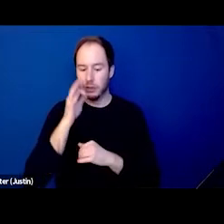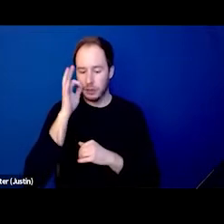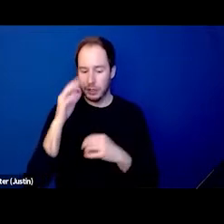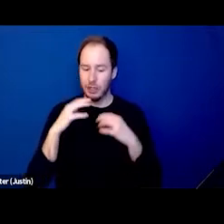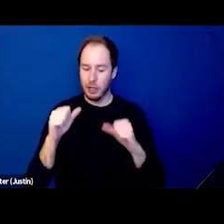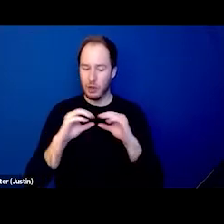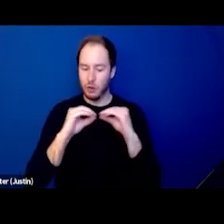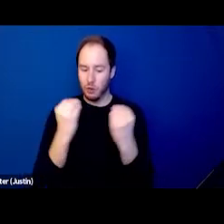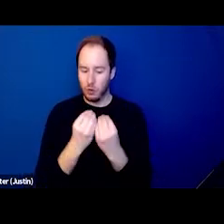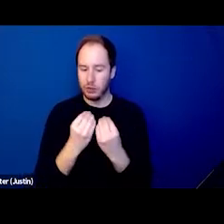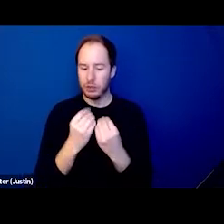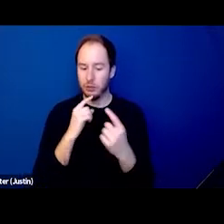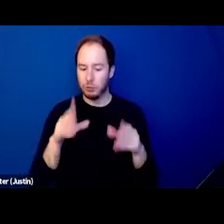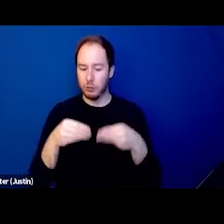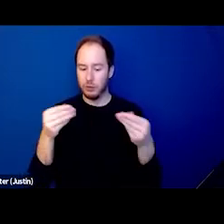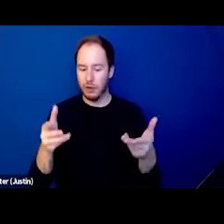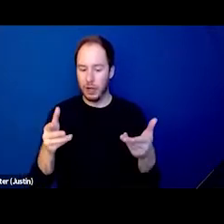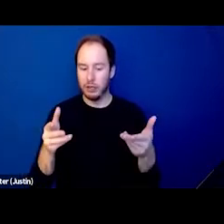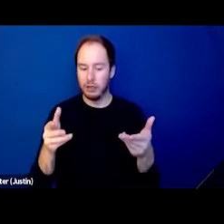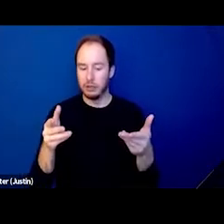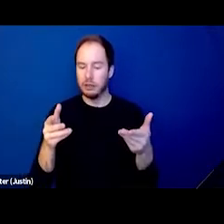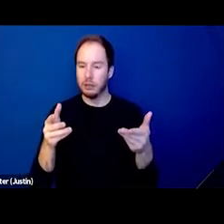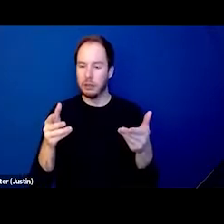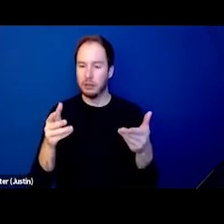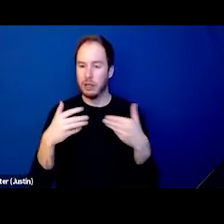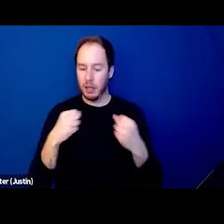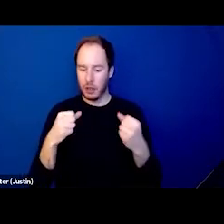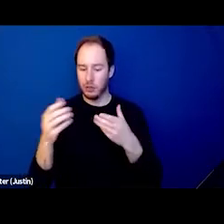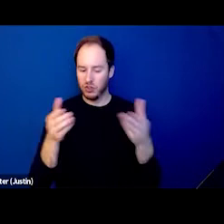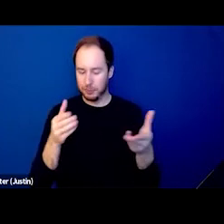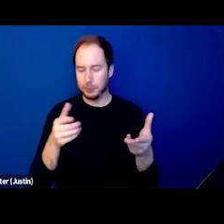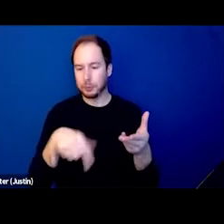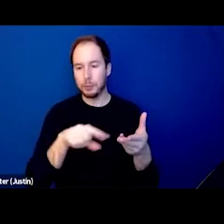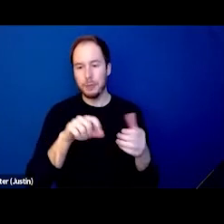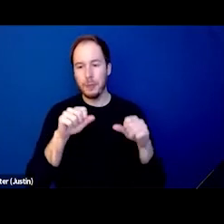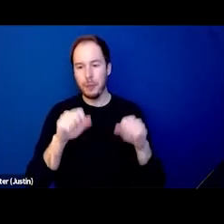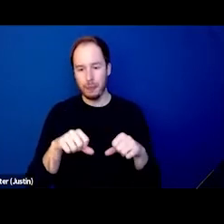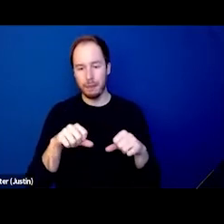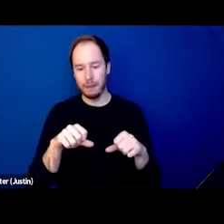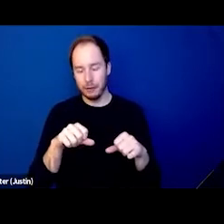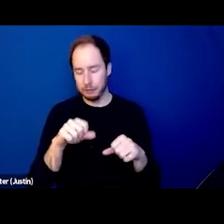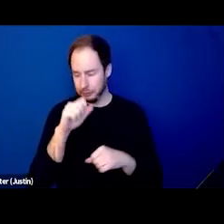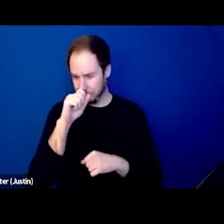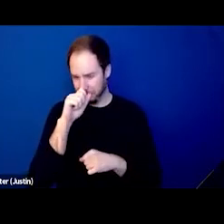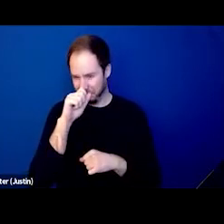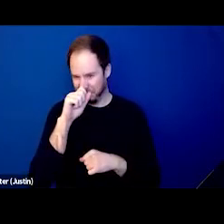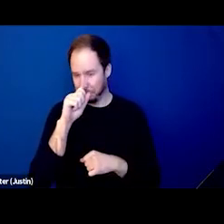that provide health services. And that can be from wellness checks